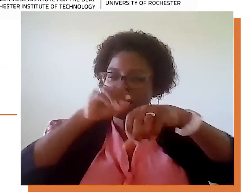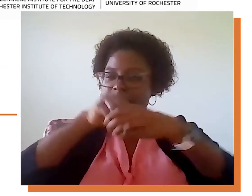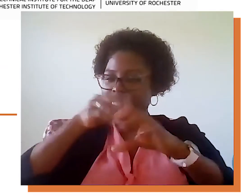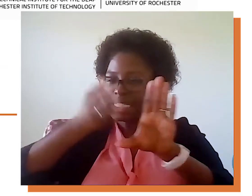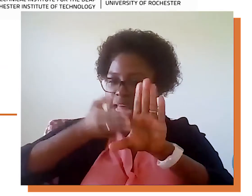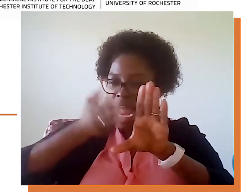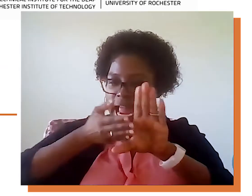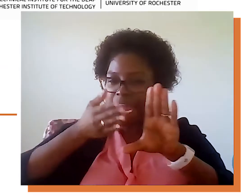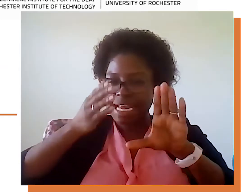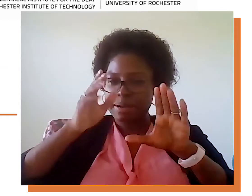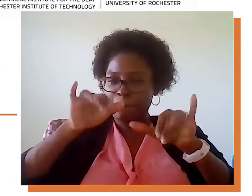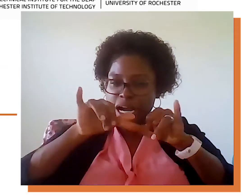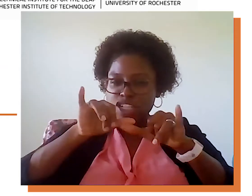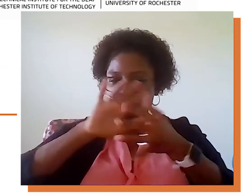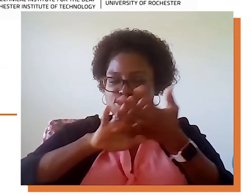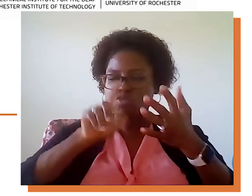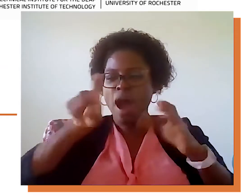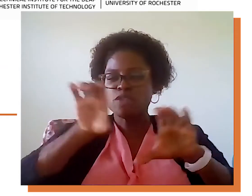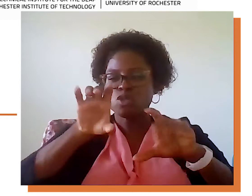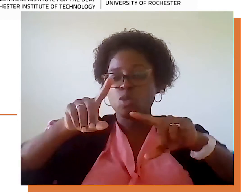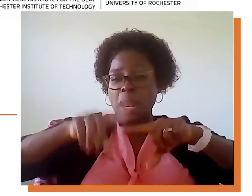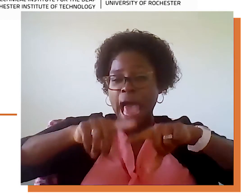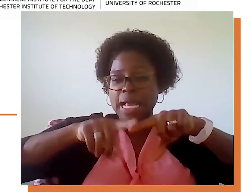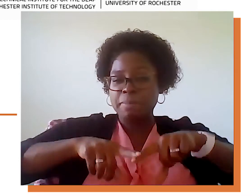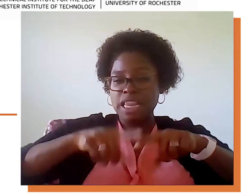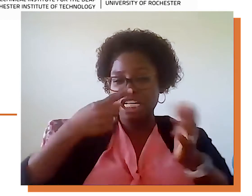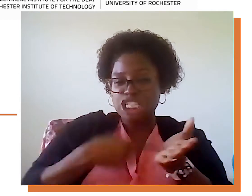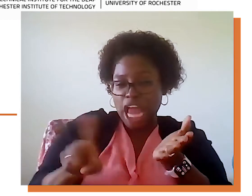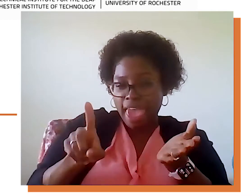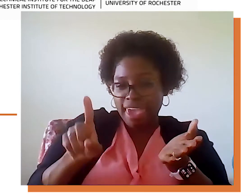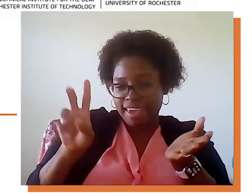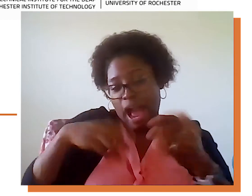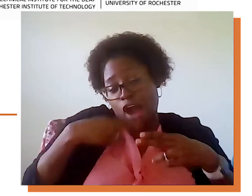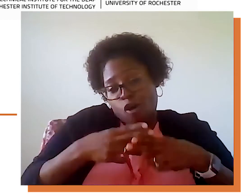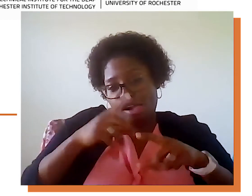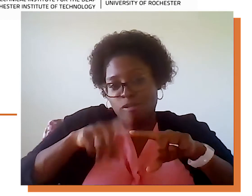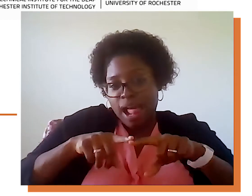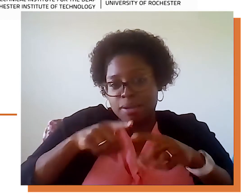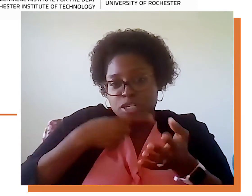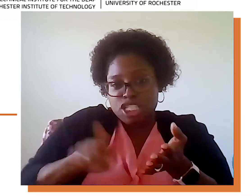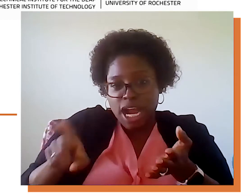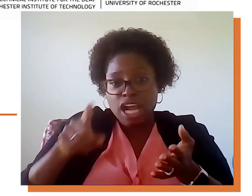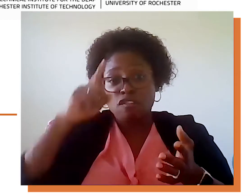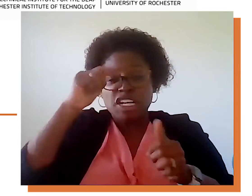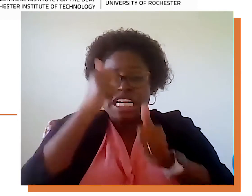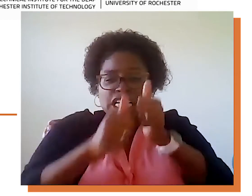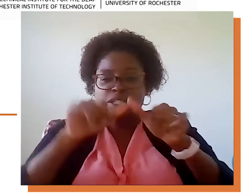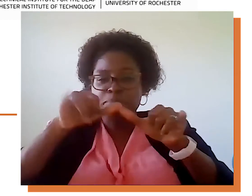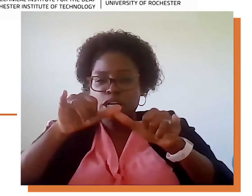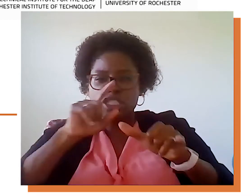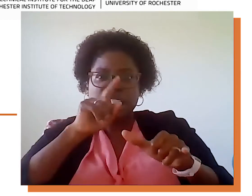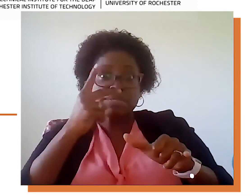And of course, for psychological metrics, you have to have validity and reliability checks. So, this is my reliability check.